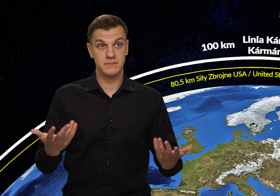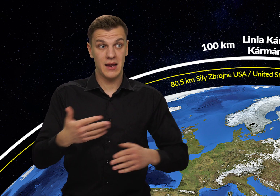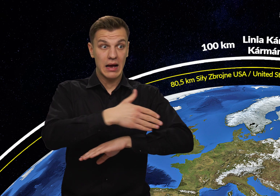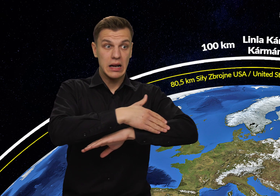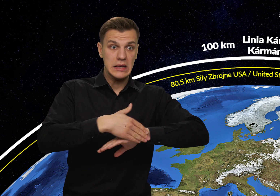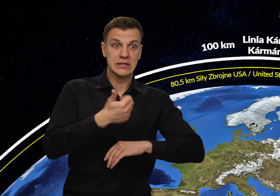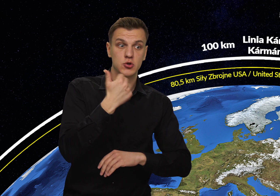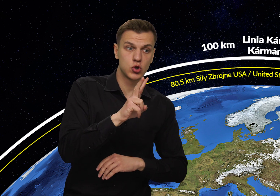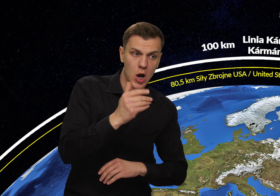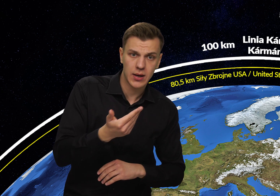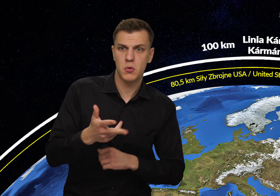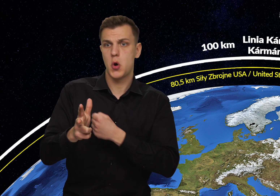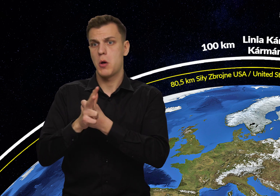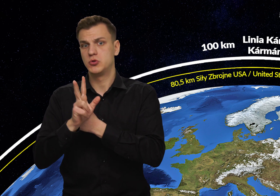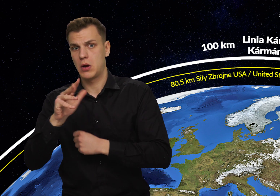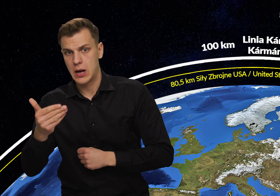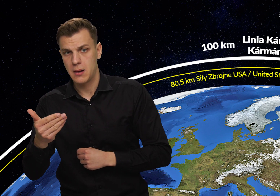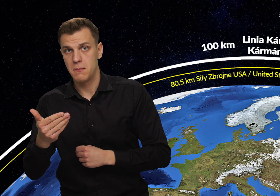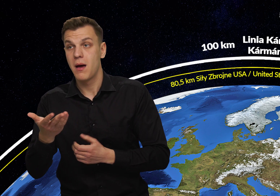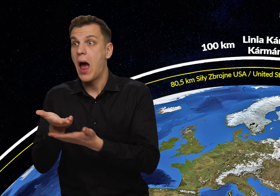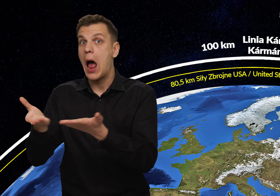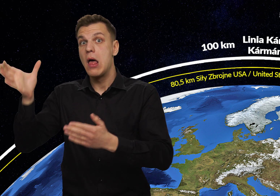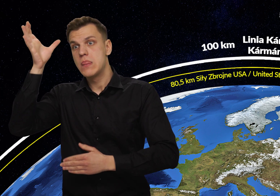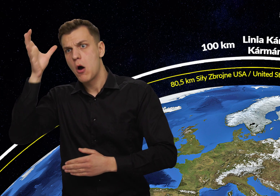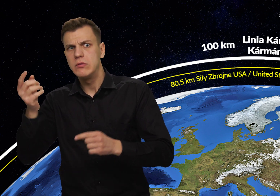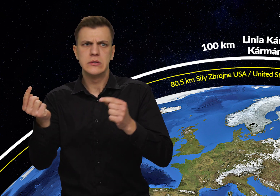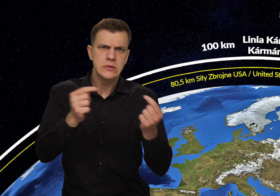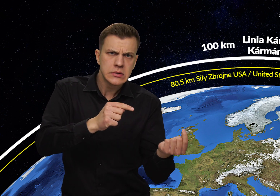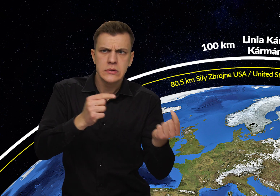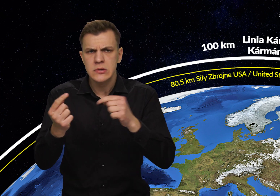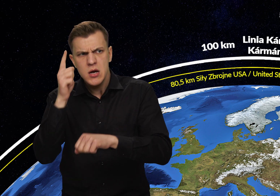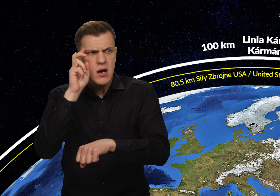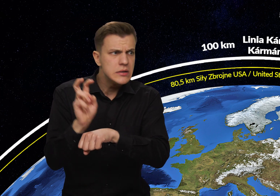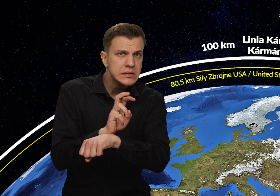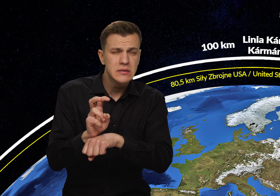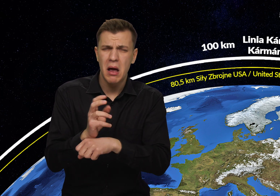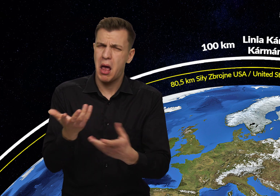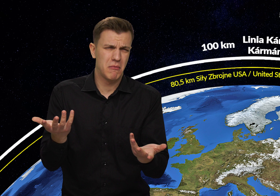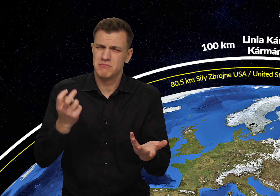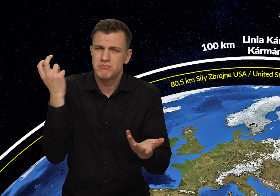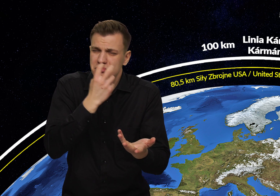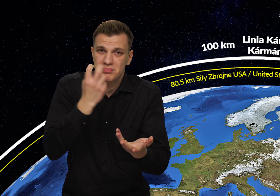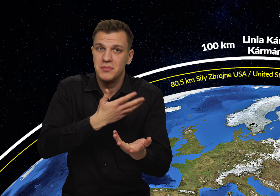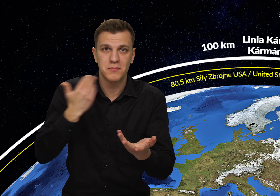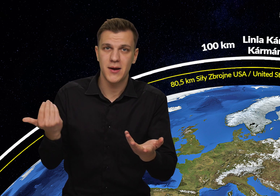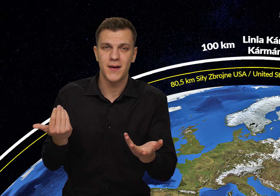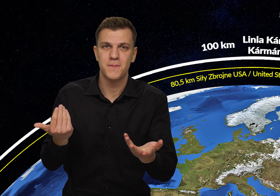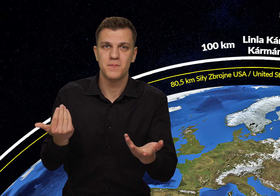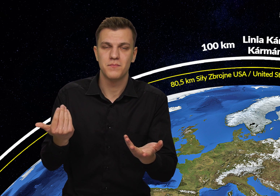Does it matter whether the beginning of of space is 80 or 100 km? For science, no, it doesn't matter.